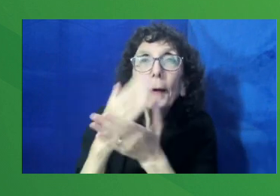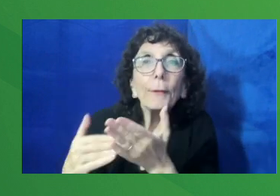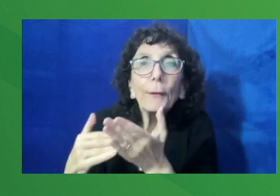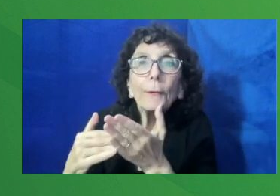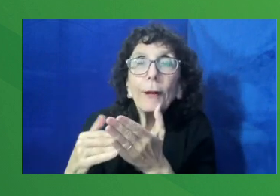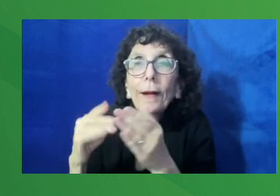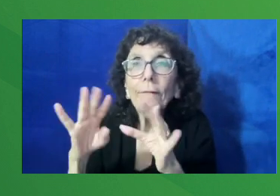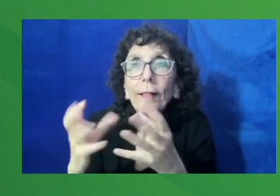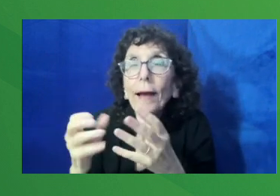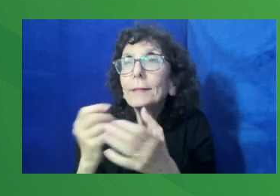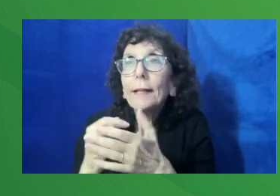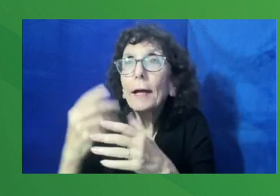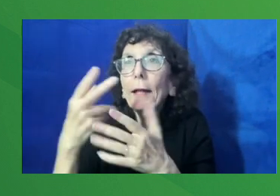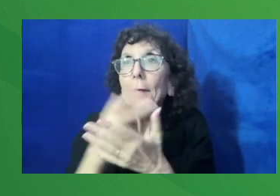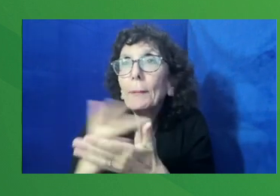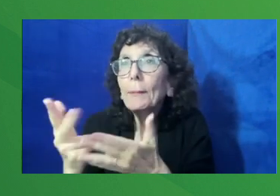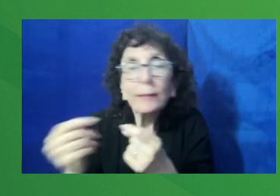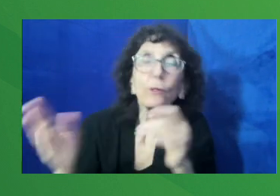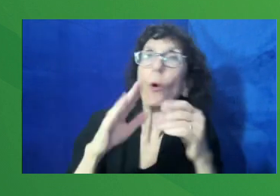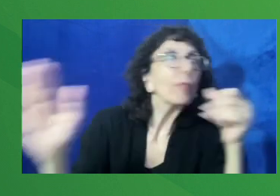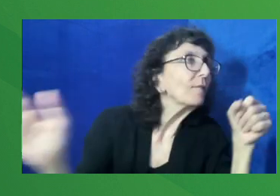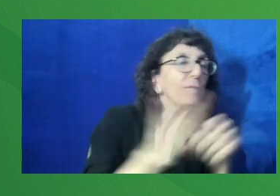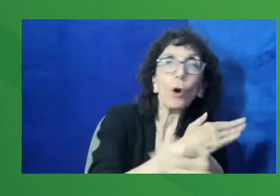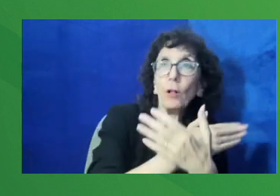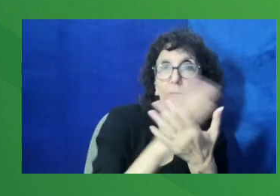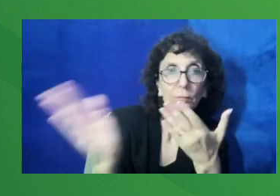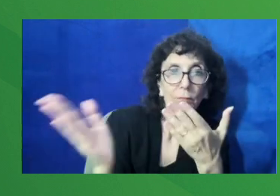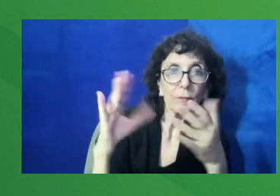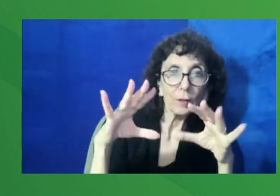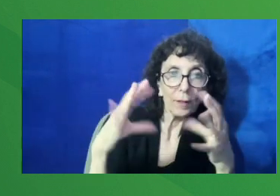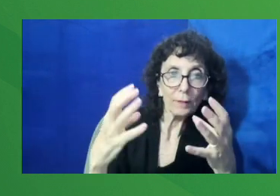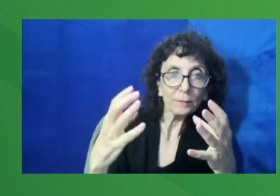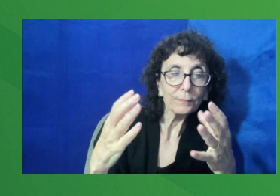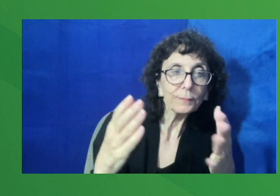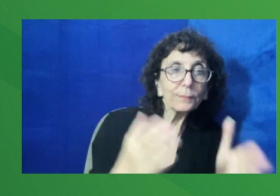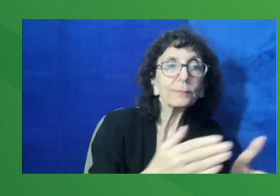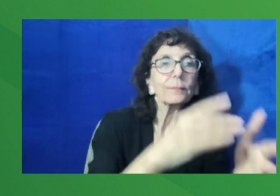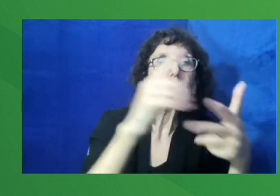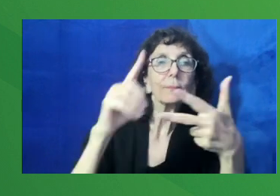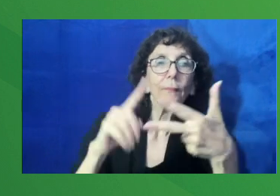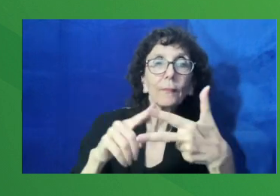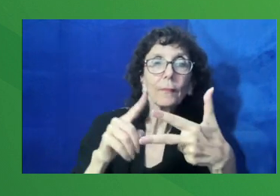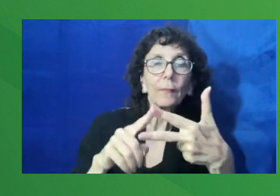Second, let students practice identifying what's worth sustaining to them. If we're